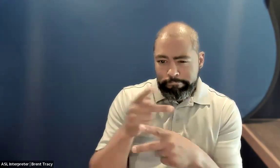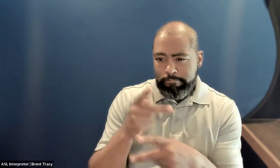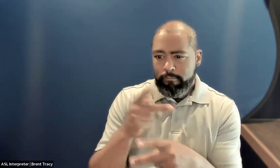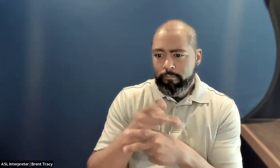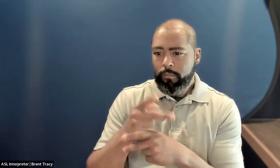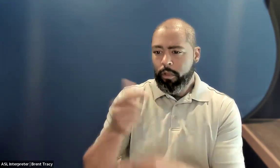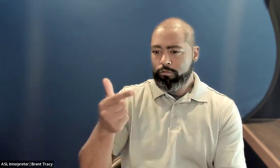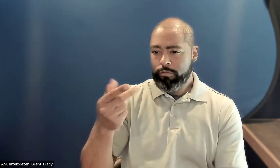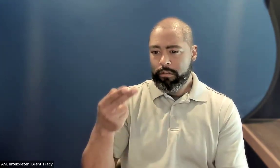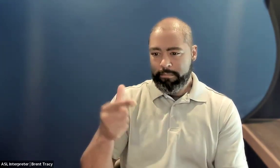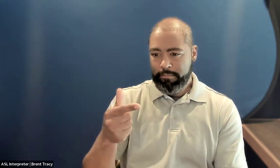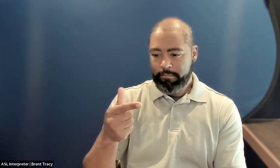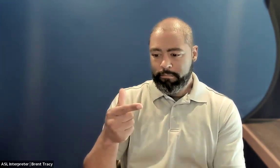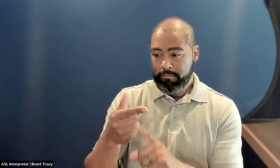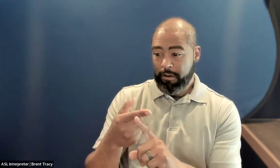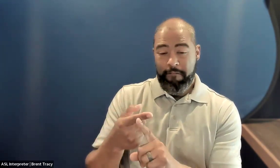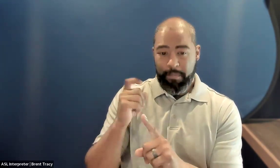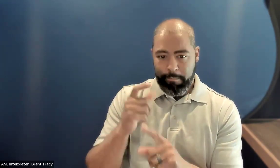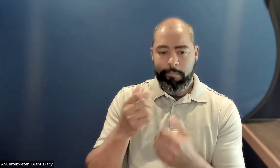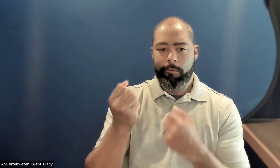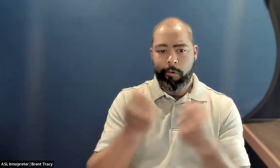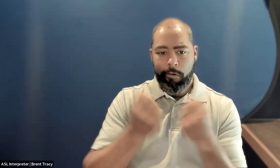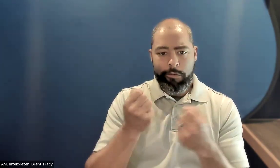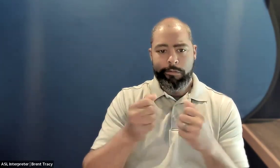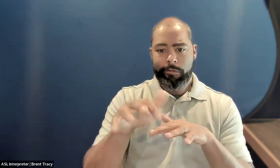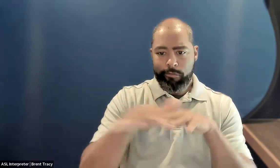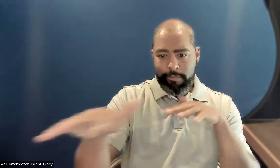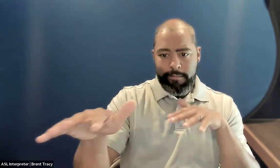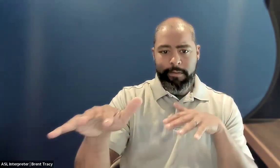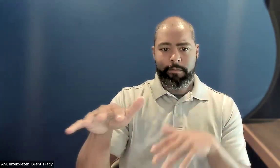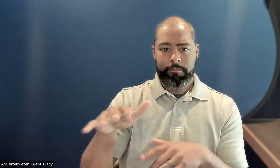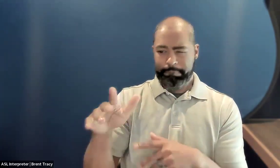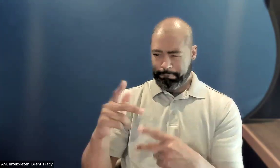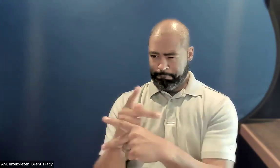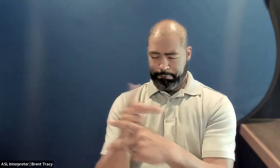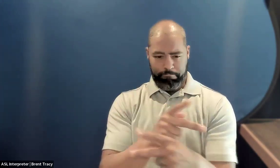Again, we're not intending to create a new methodology that